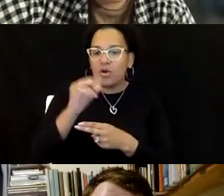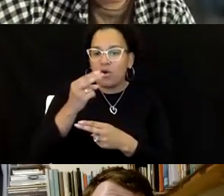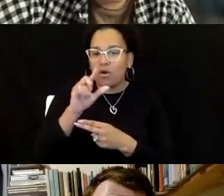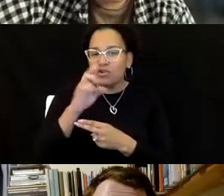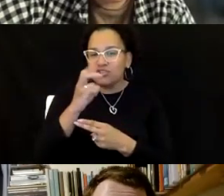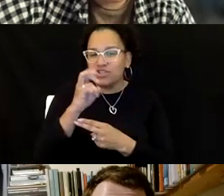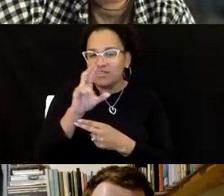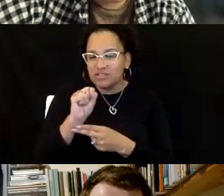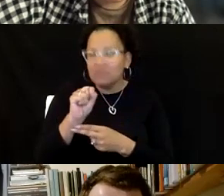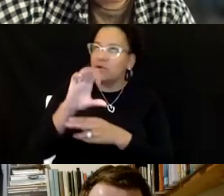Karl Knights (he/him): don't go basically.